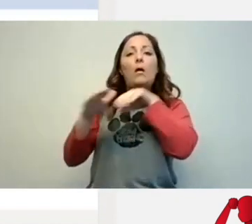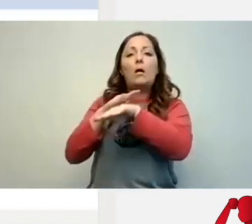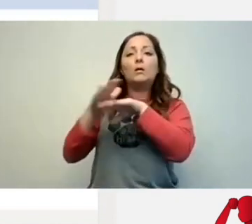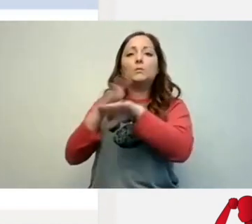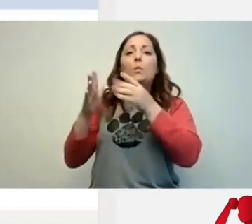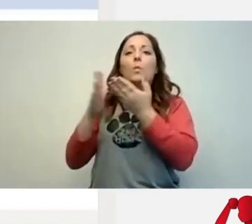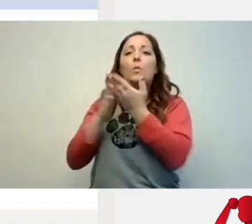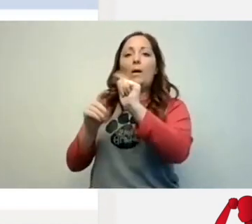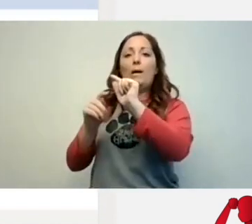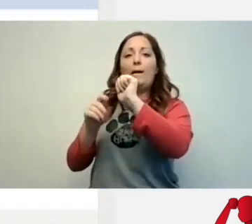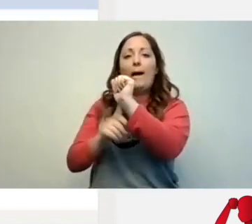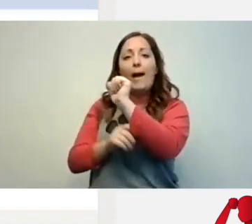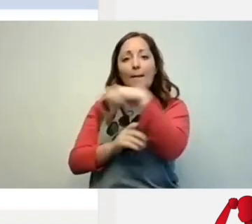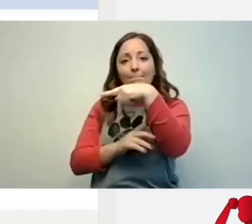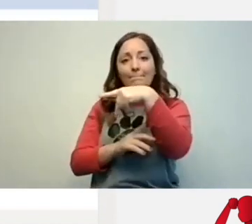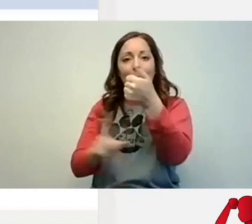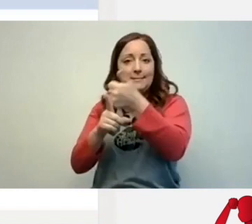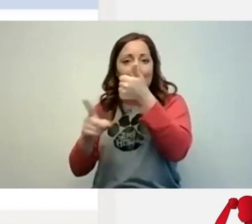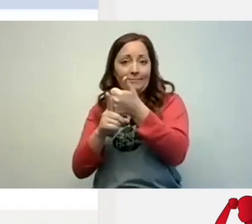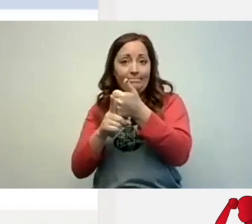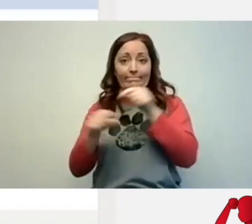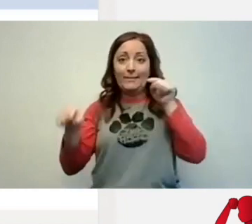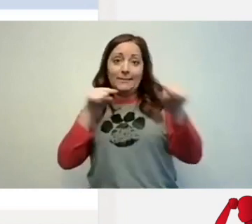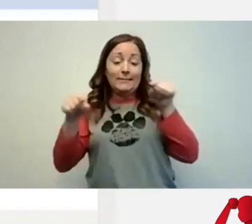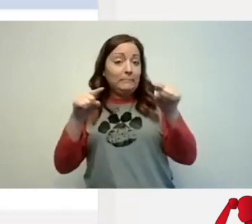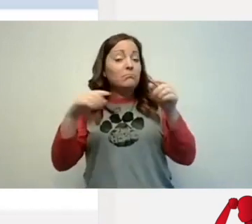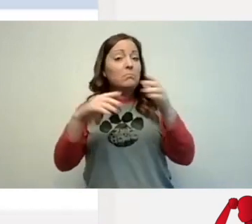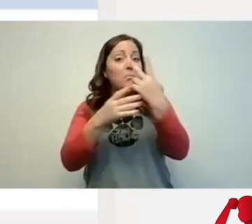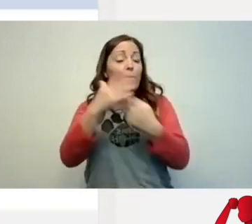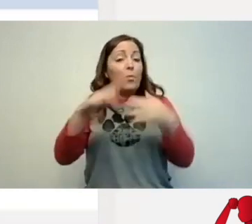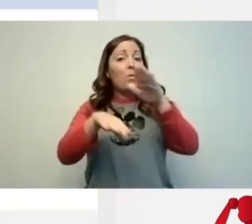You can access it through a web-based version or